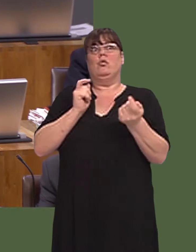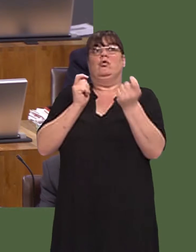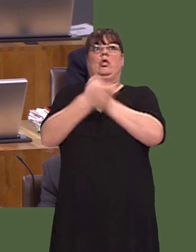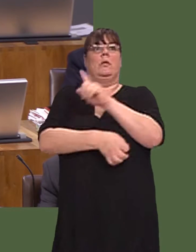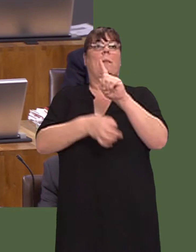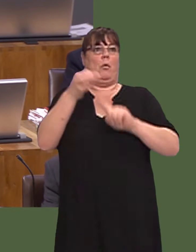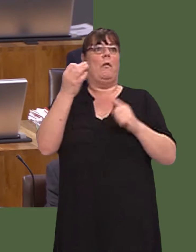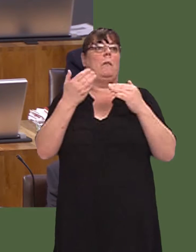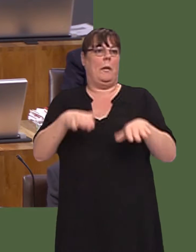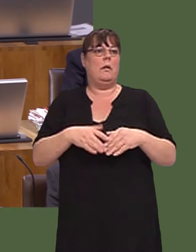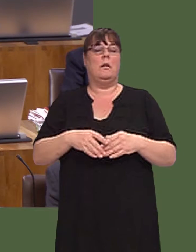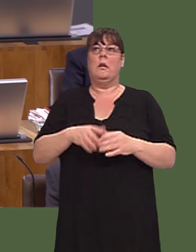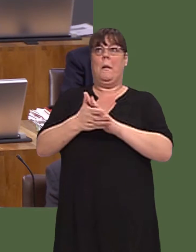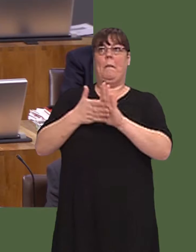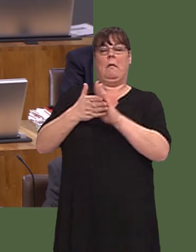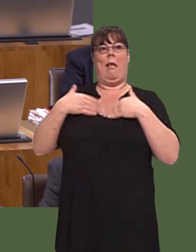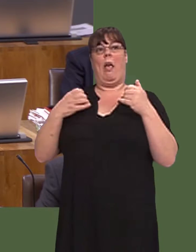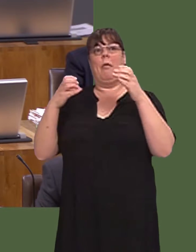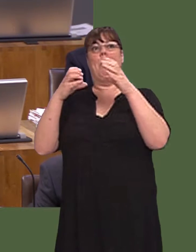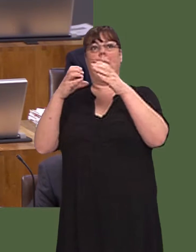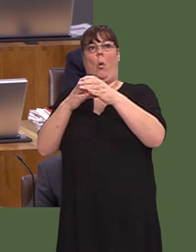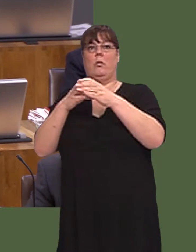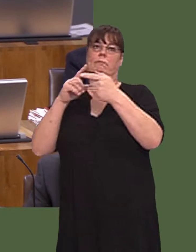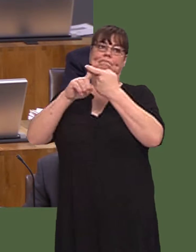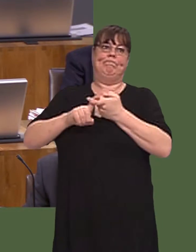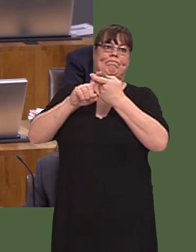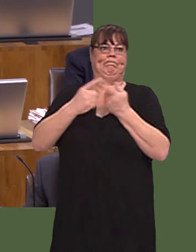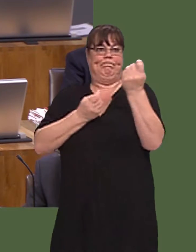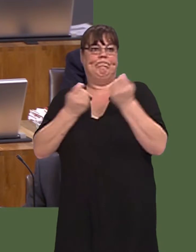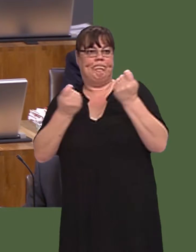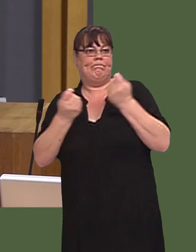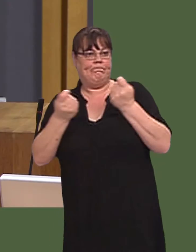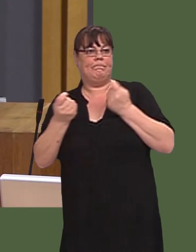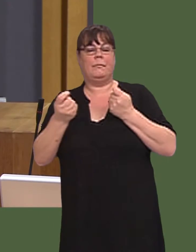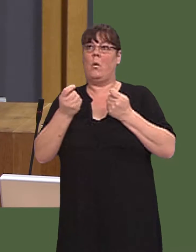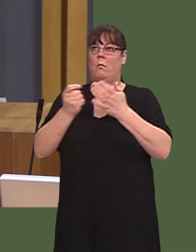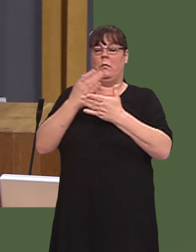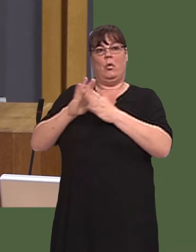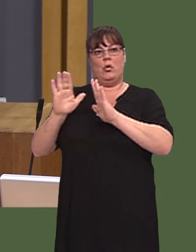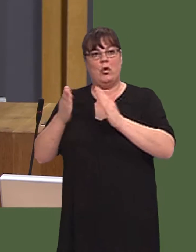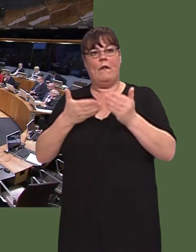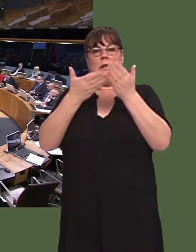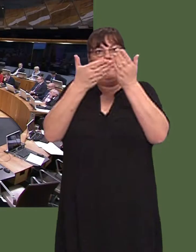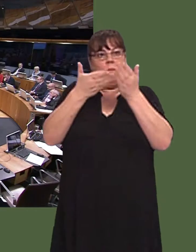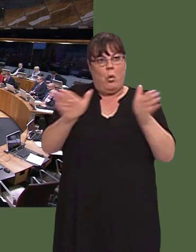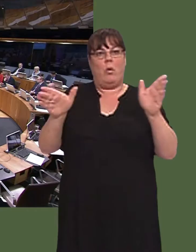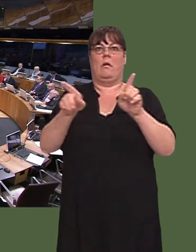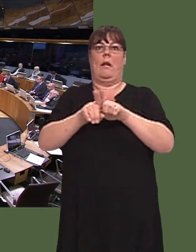So, thereís a responsibility on the health boards to ensure that the service continues and that it is broader and better.